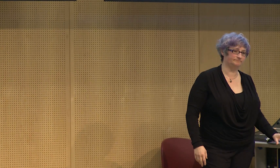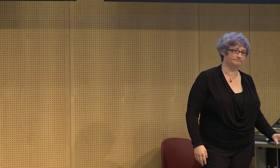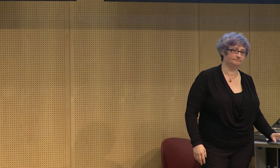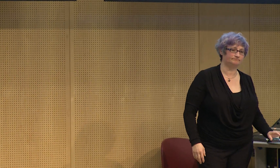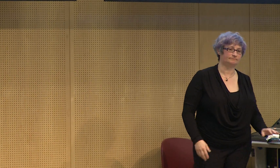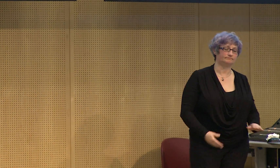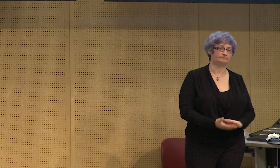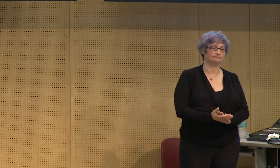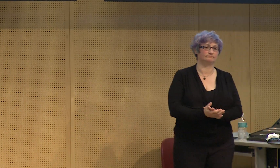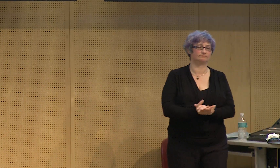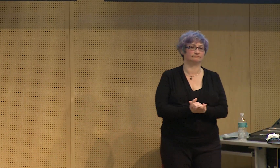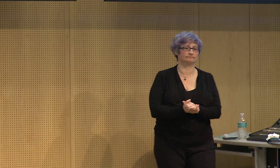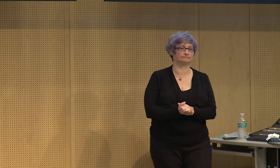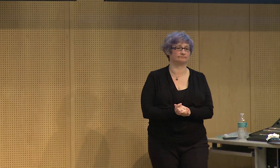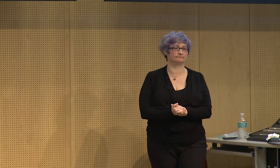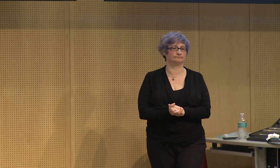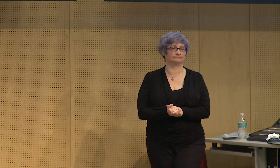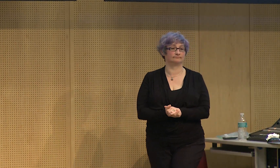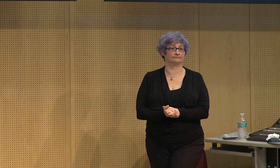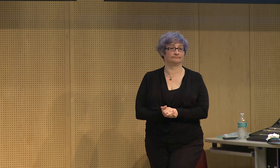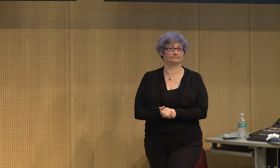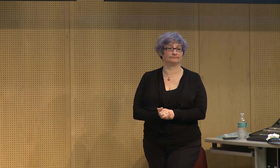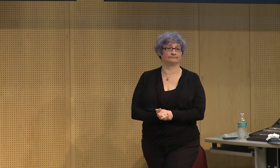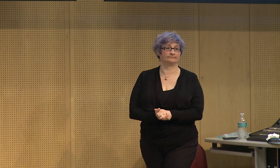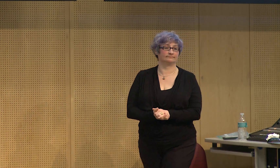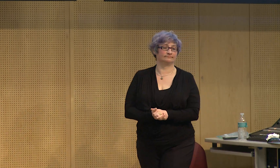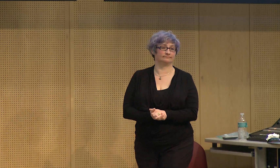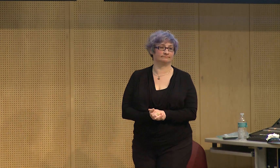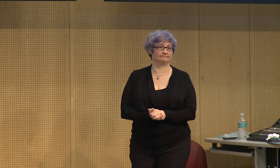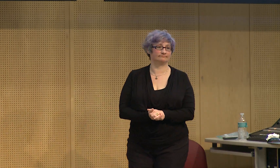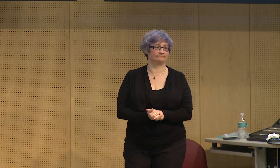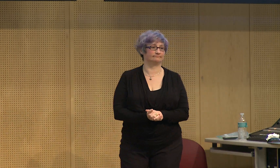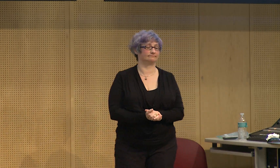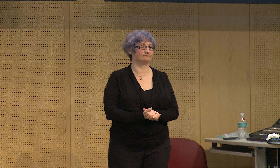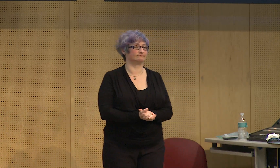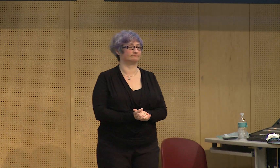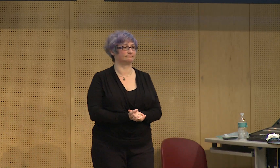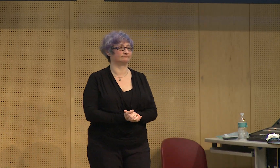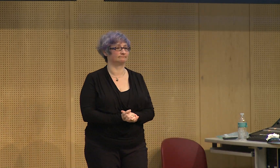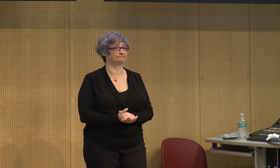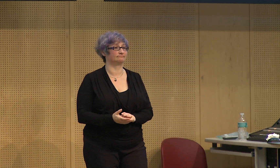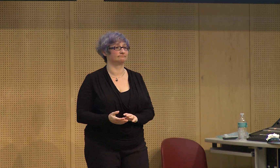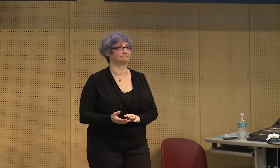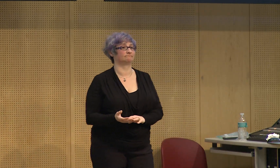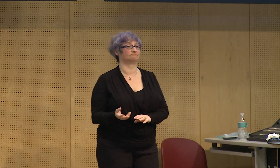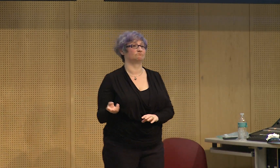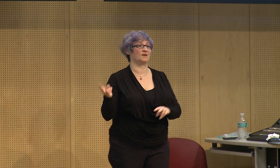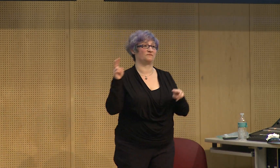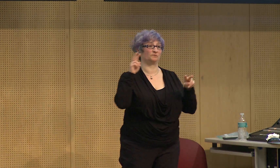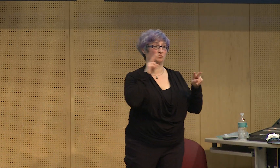And that's why I have to emphasize that that's-- just signing the number five does not automatically